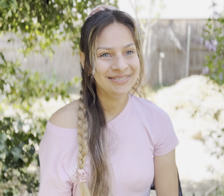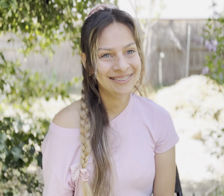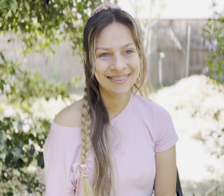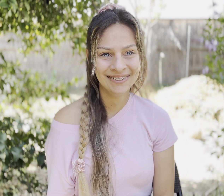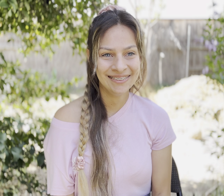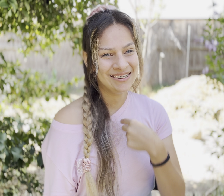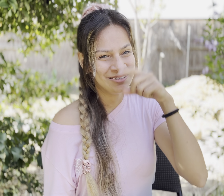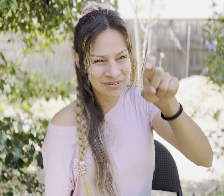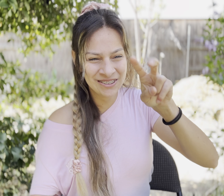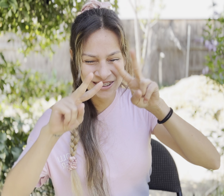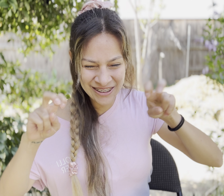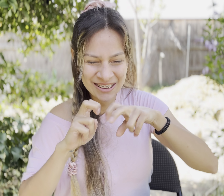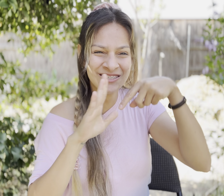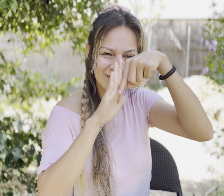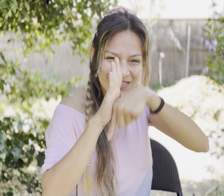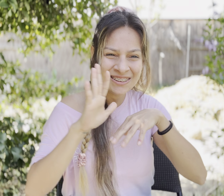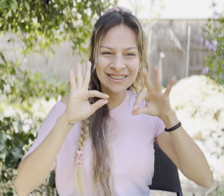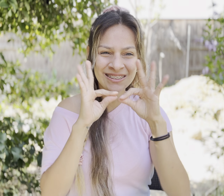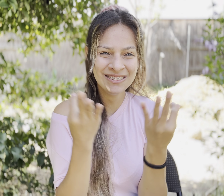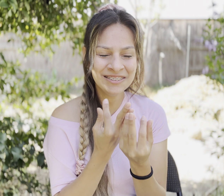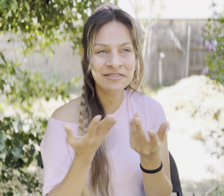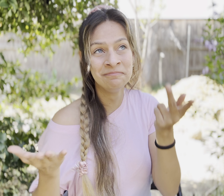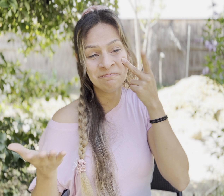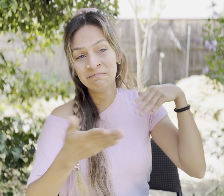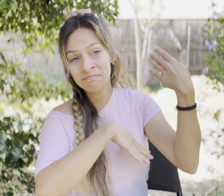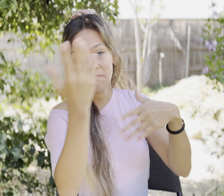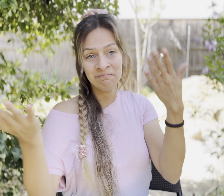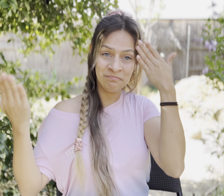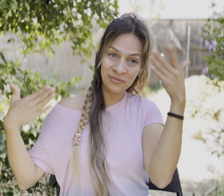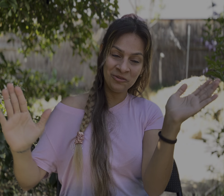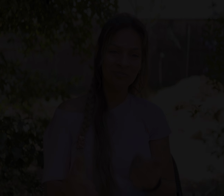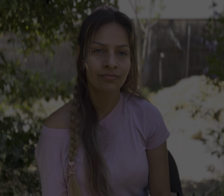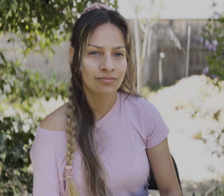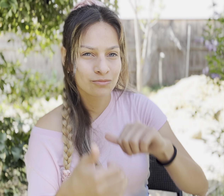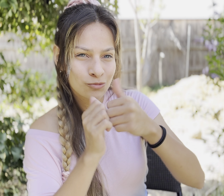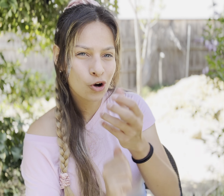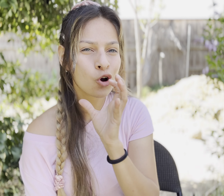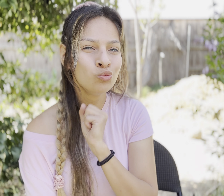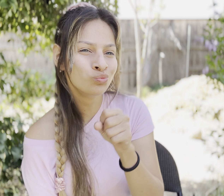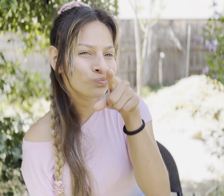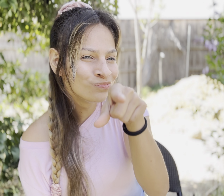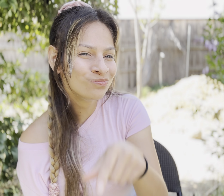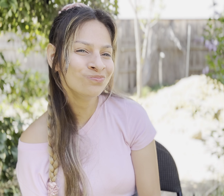Perhaps, I should further investigate my family ancestry. I do not know. How old are you?